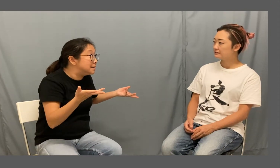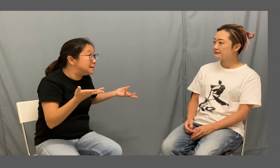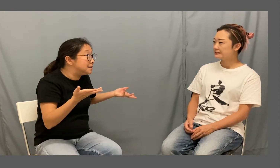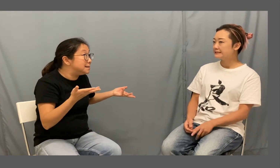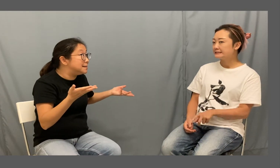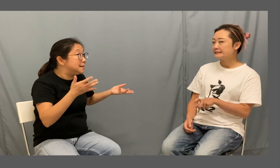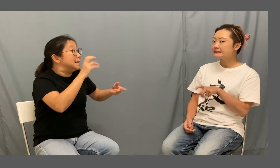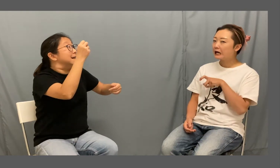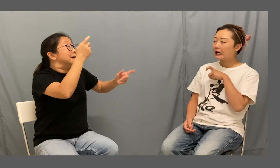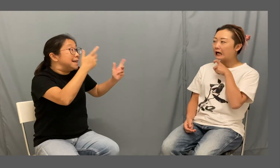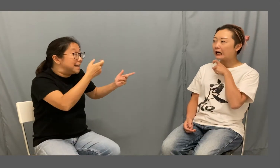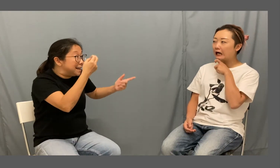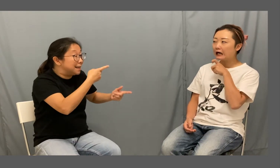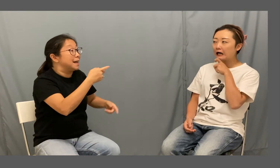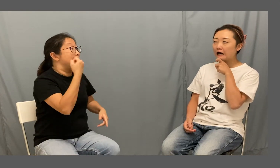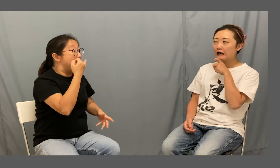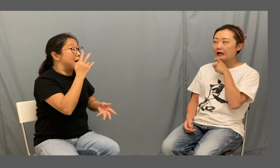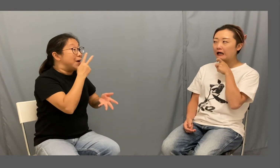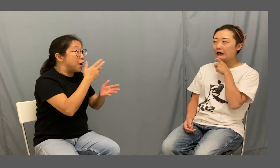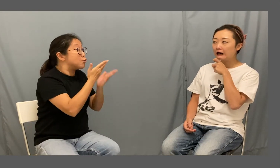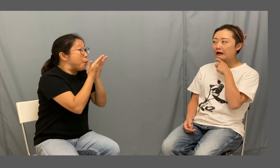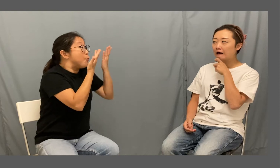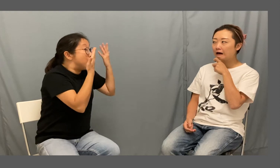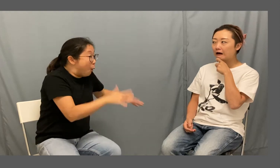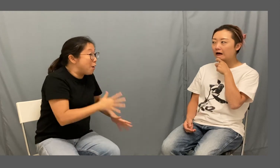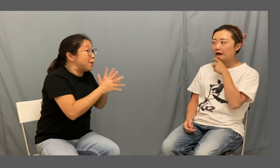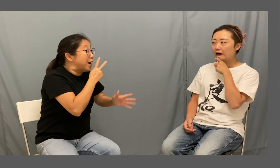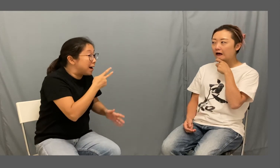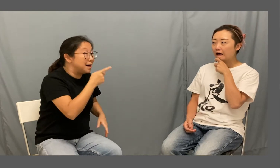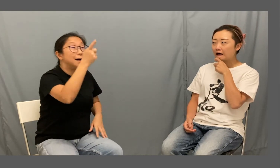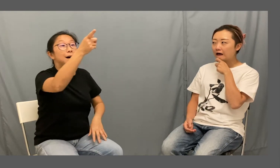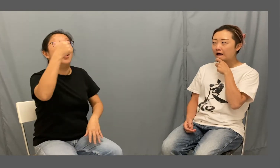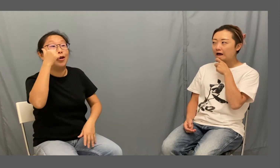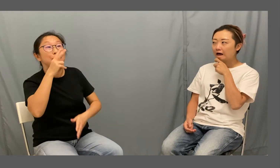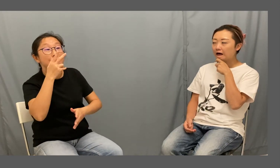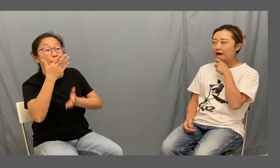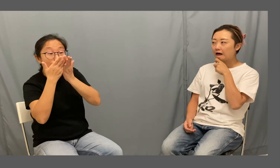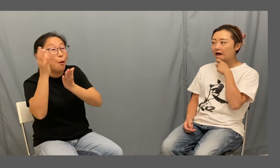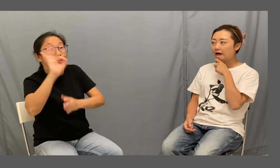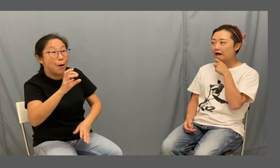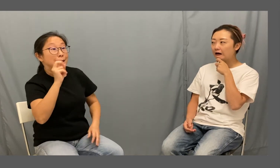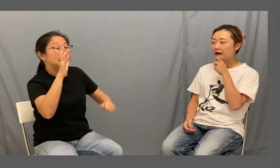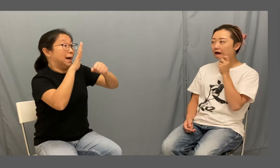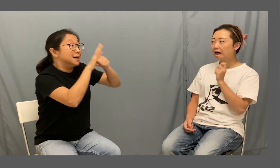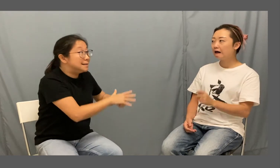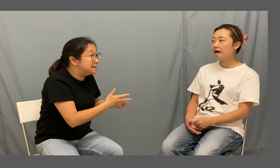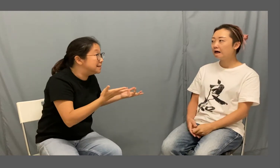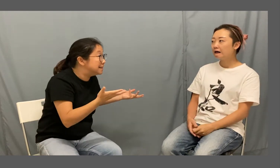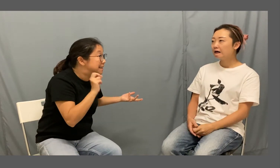Cat: Right... >>Lisa: The irony here is that I am a graduate from an interpreter training programme Those hearing interpreters are who without any training and they bully and oppress the Deaf interpreters